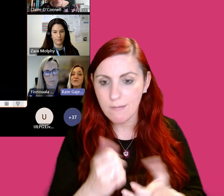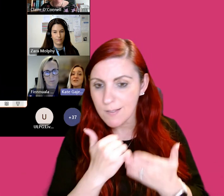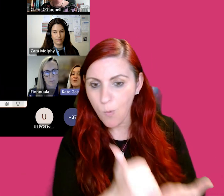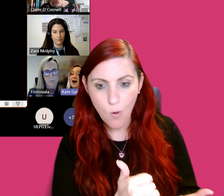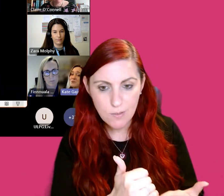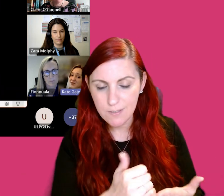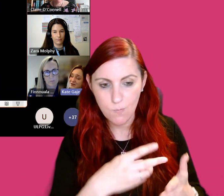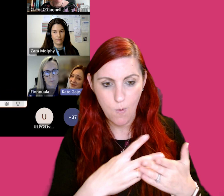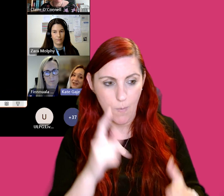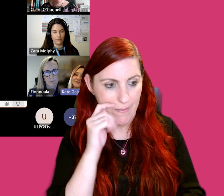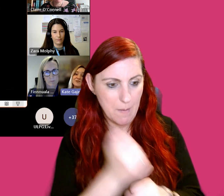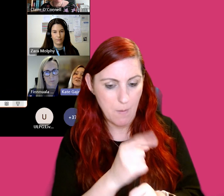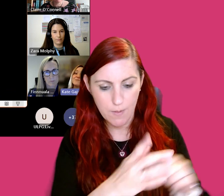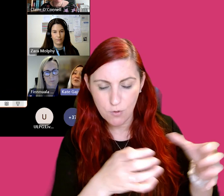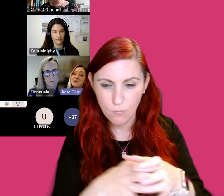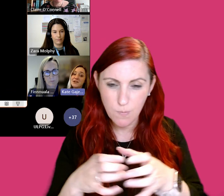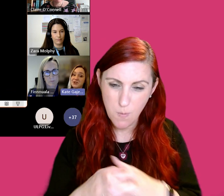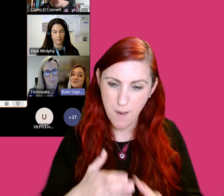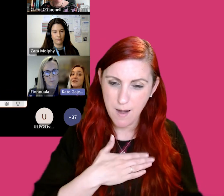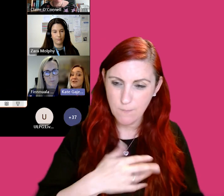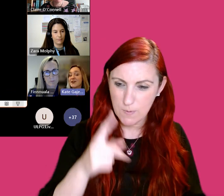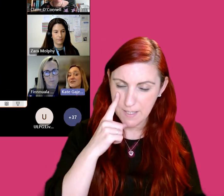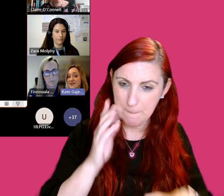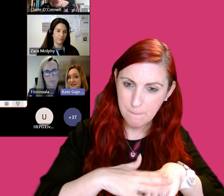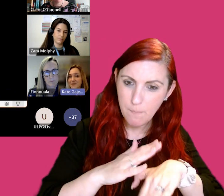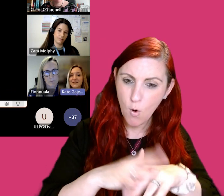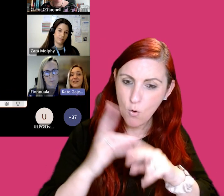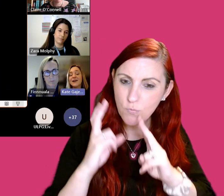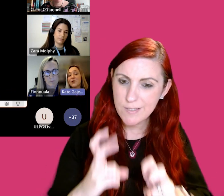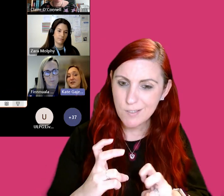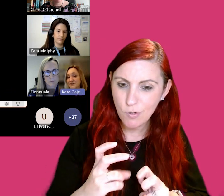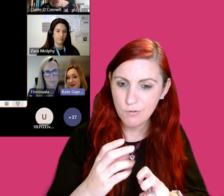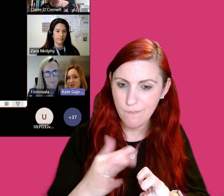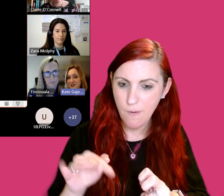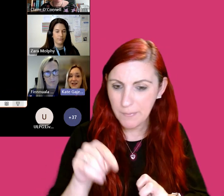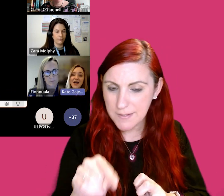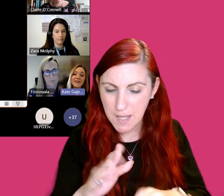groups so I would really love to see more research focusing on this aspect and more interventions